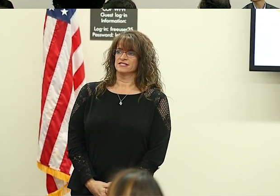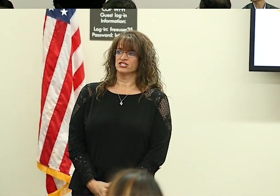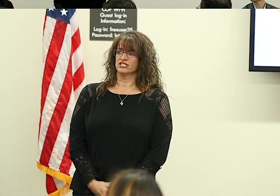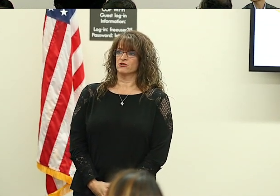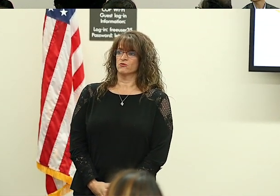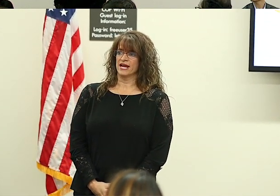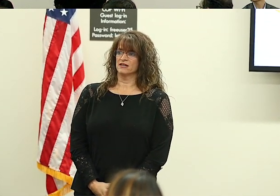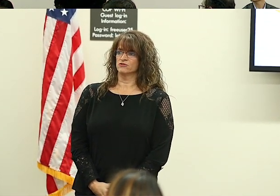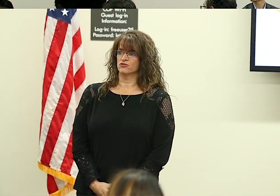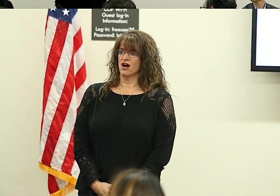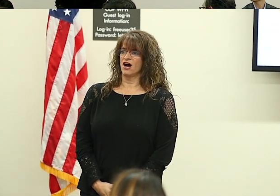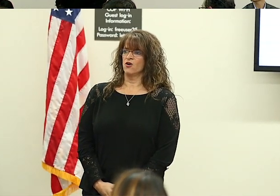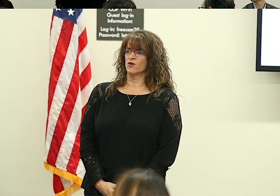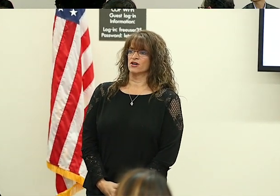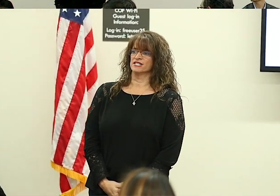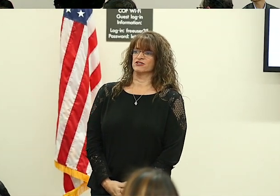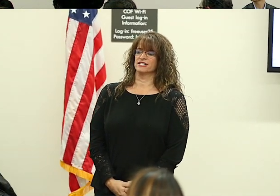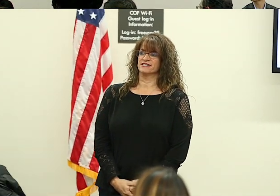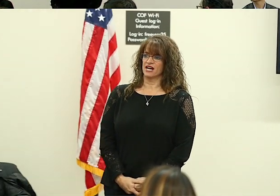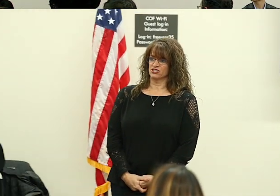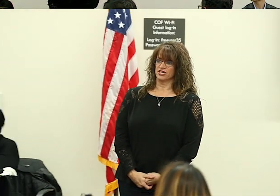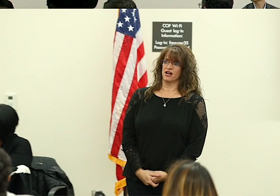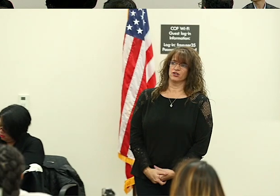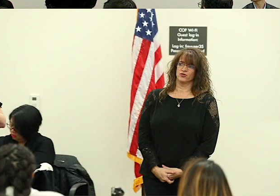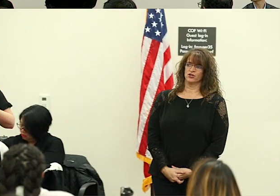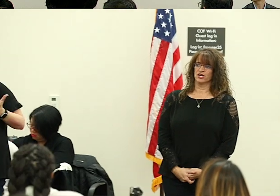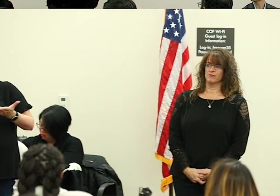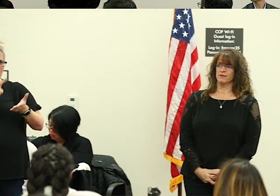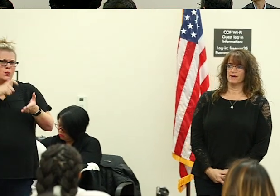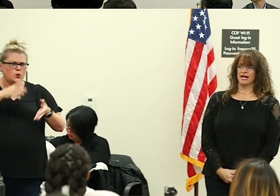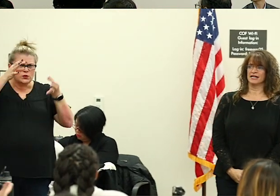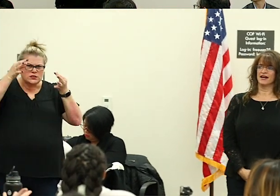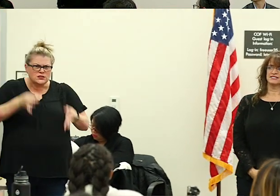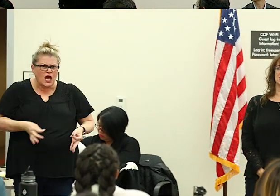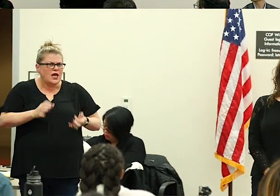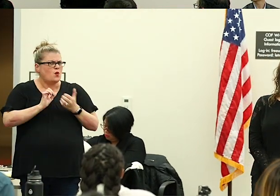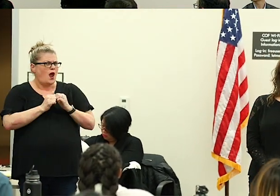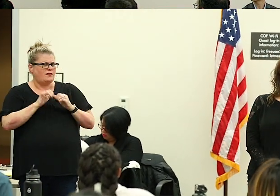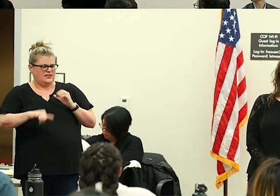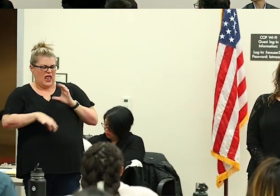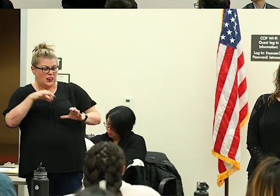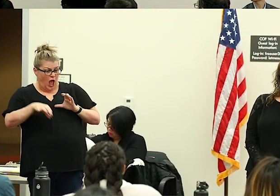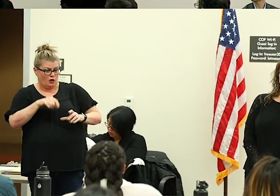Is it just a random draw? Or is there a discussion on who are going to be picked? How does the lottery pool work?